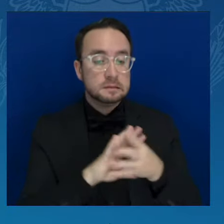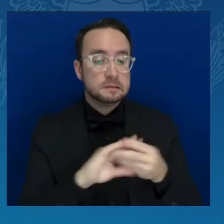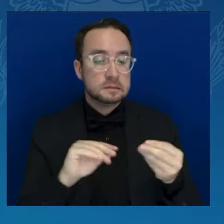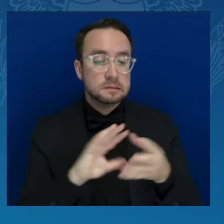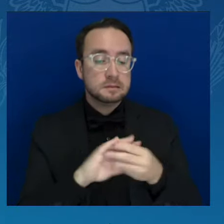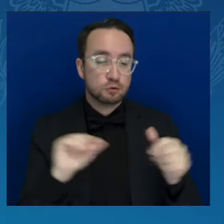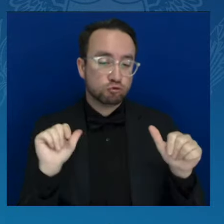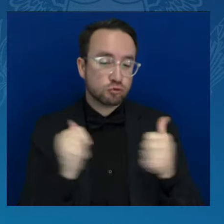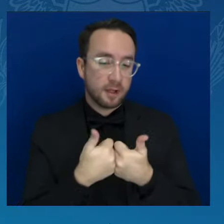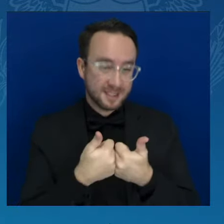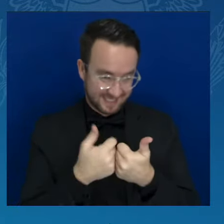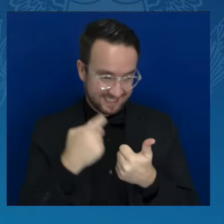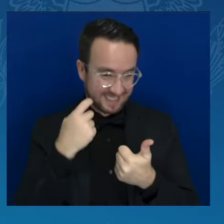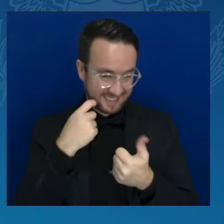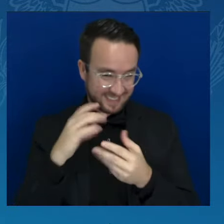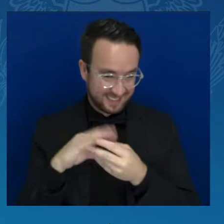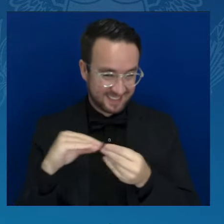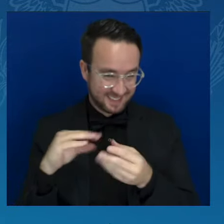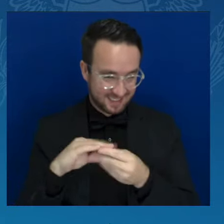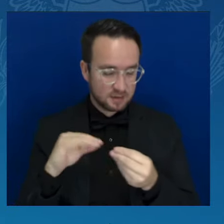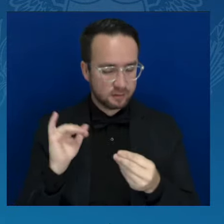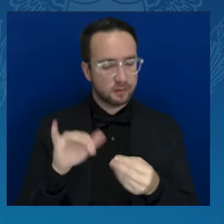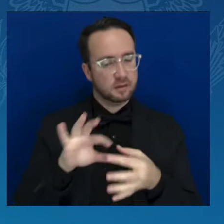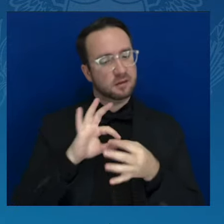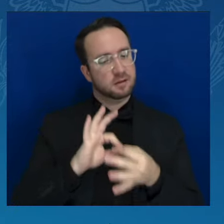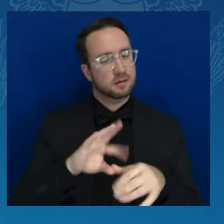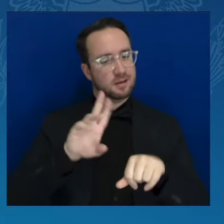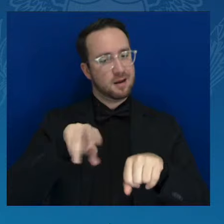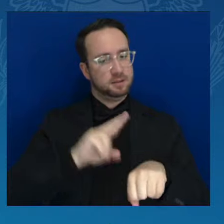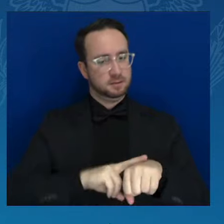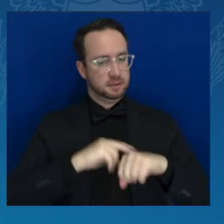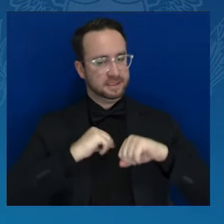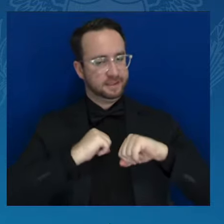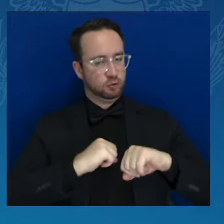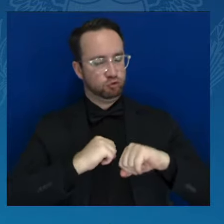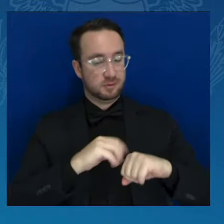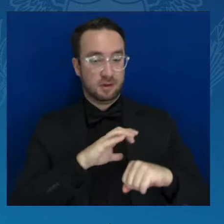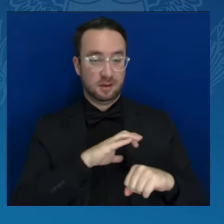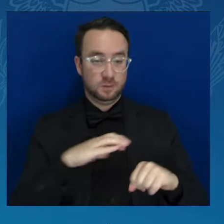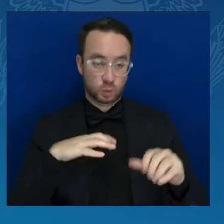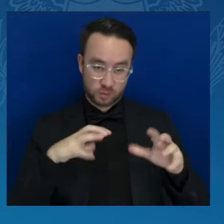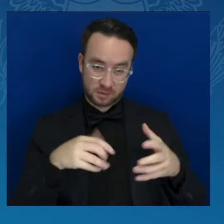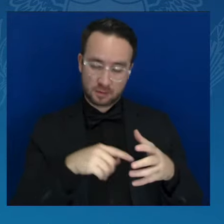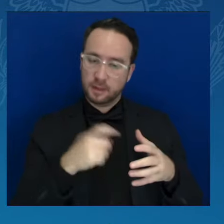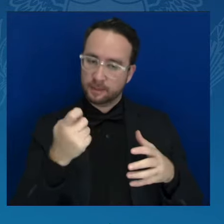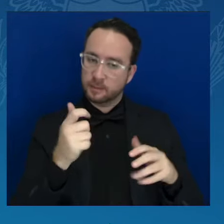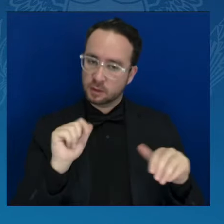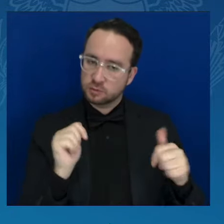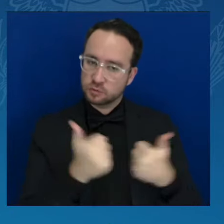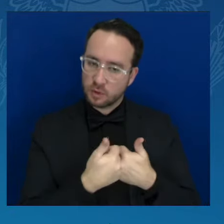President Biden actually released new classified space security guidance, which lays out our policies